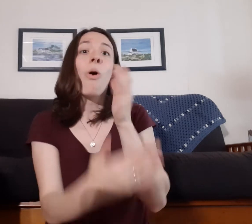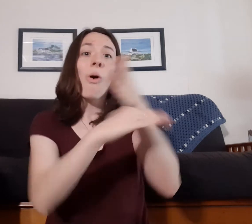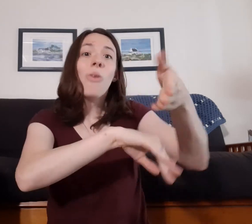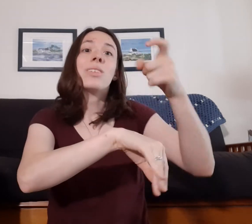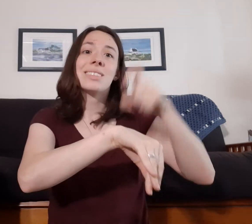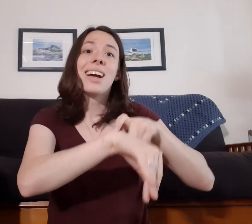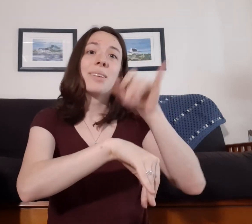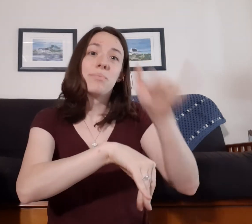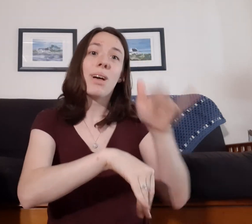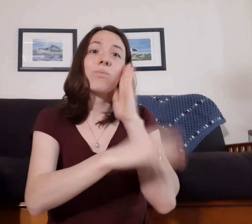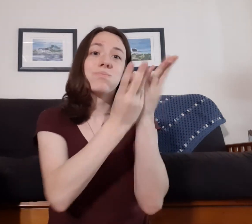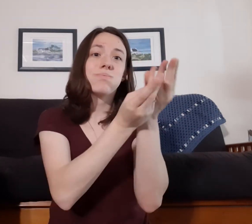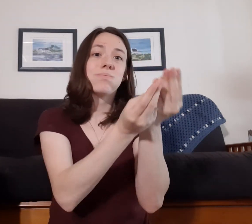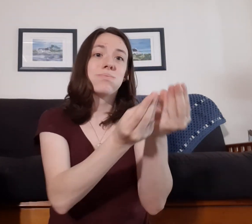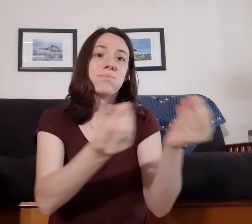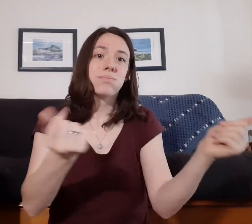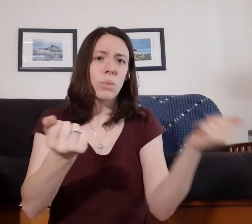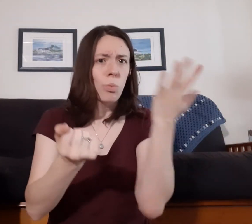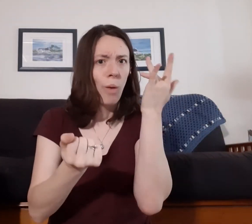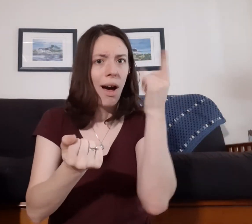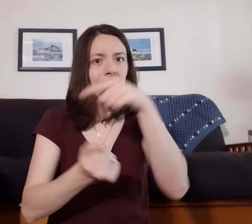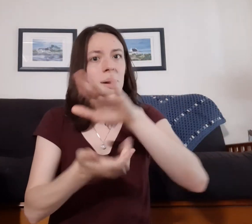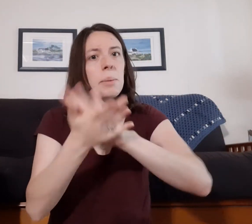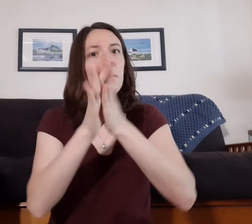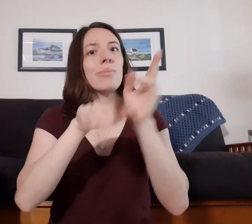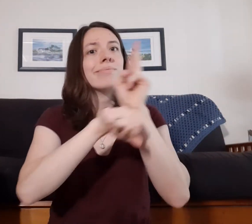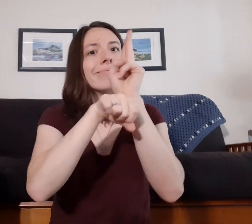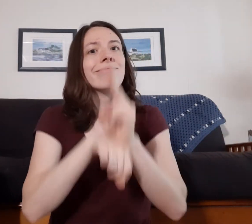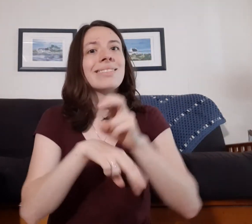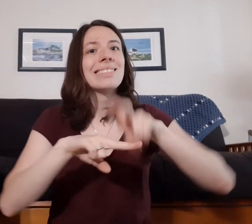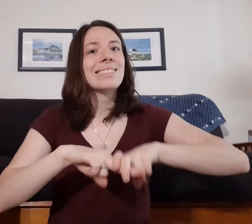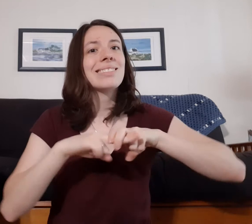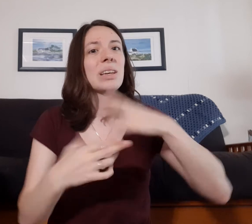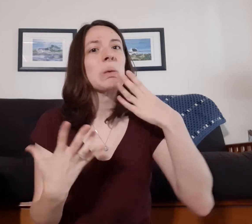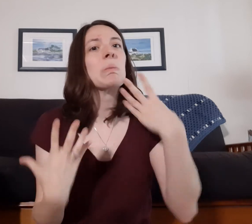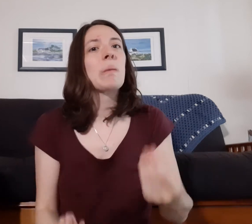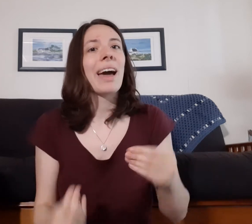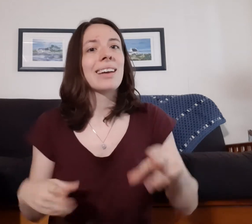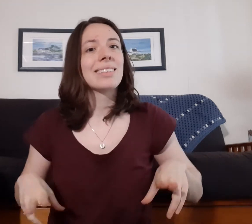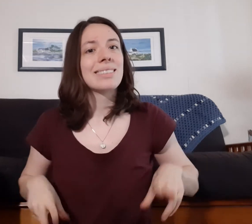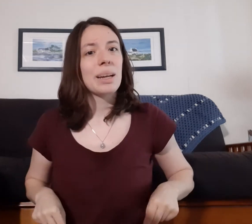Over time, that tendency will diminish because they become used to sitting in wet diapers.